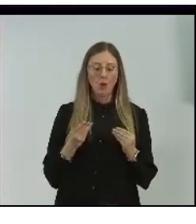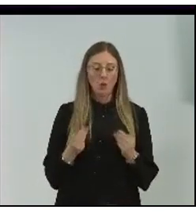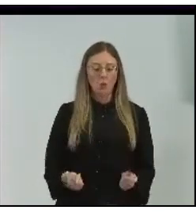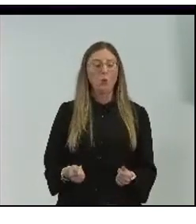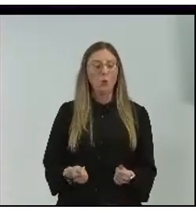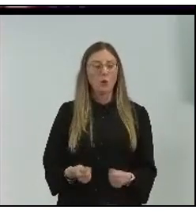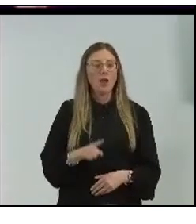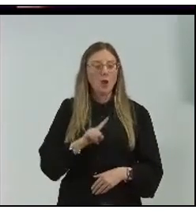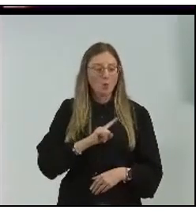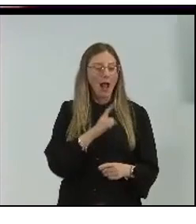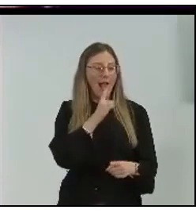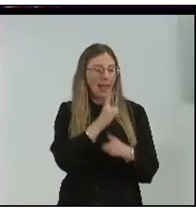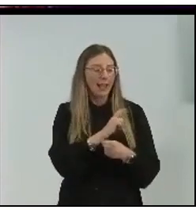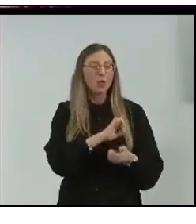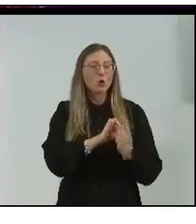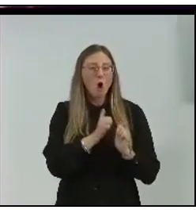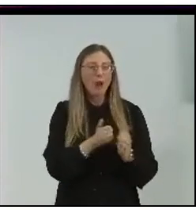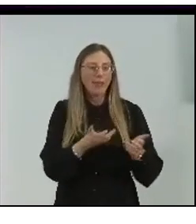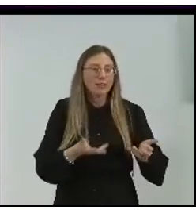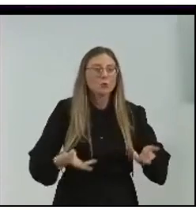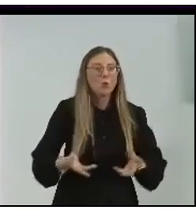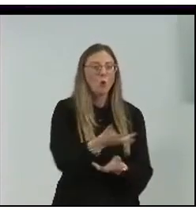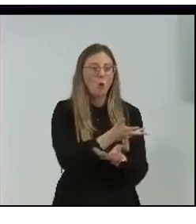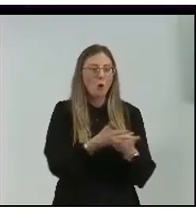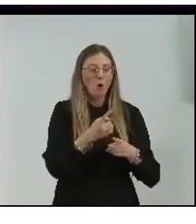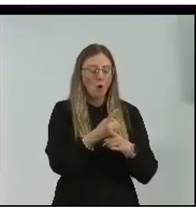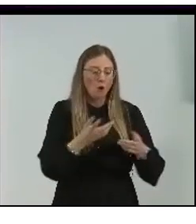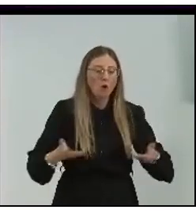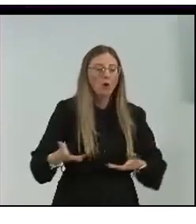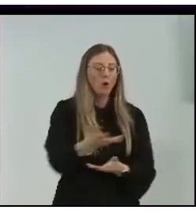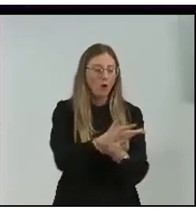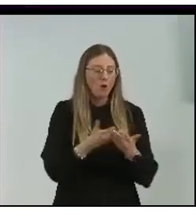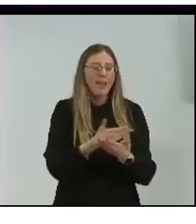from your colleagues upstream that have already described these images visually.